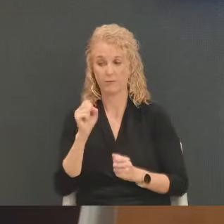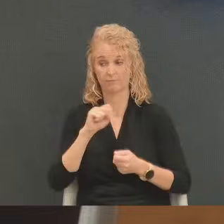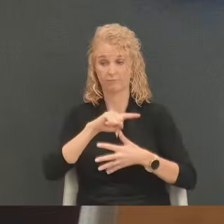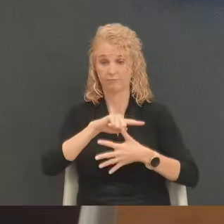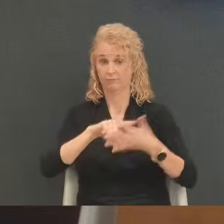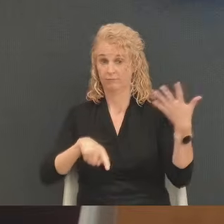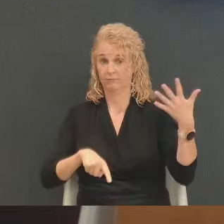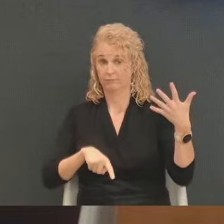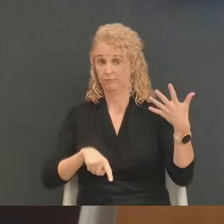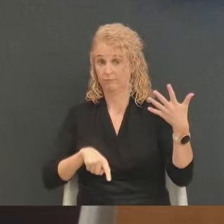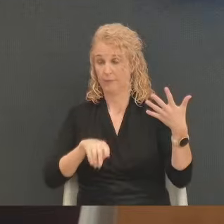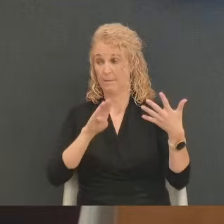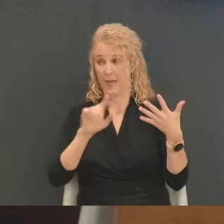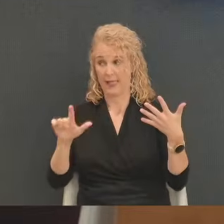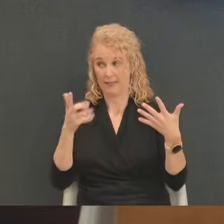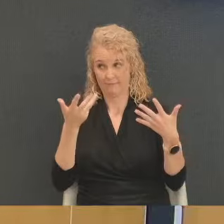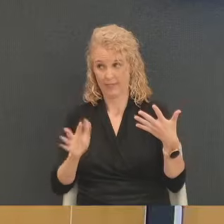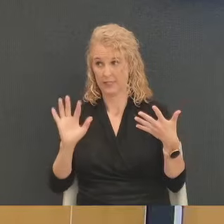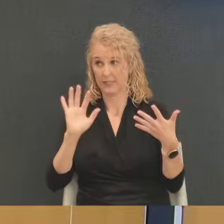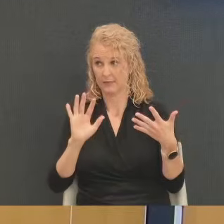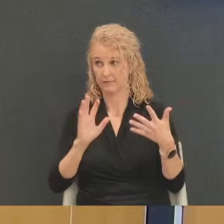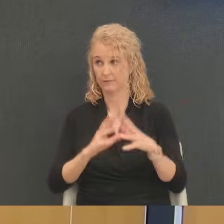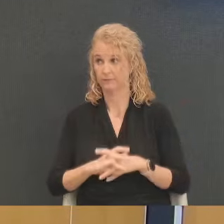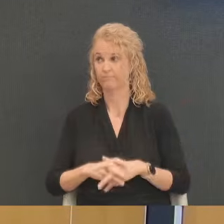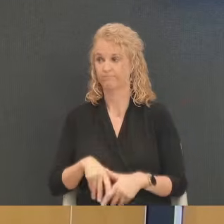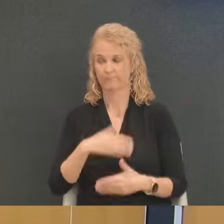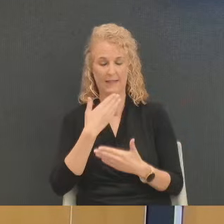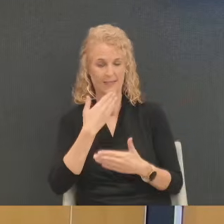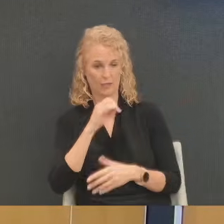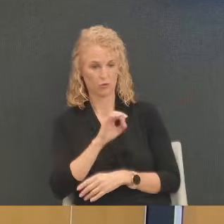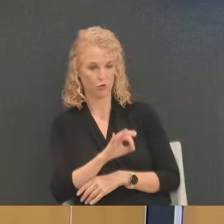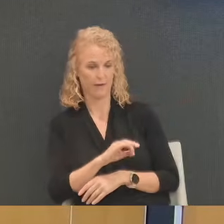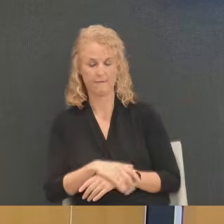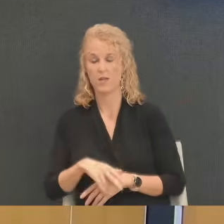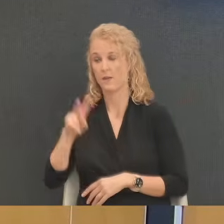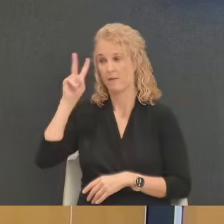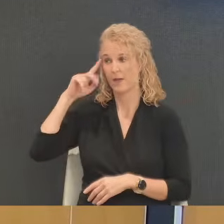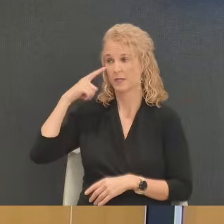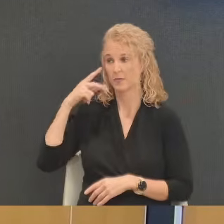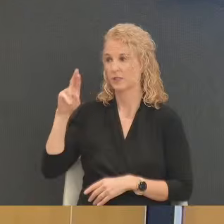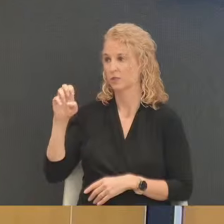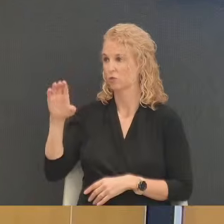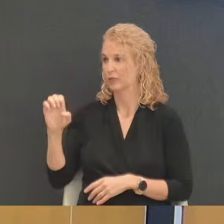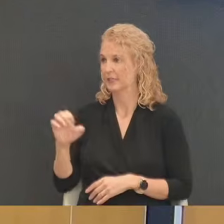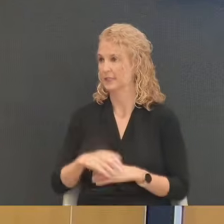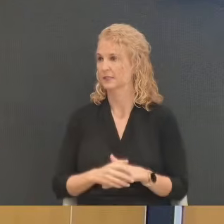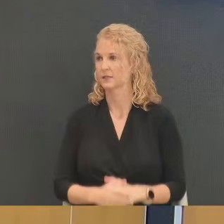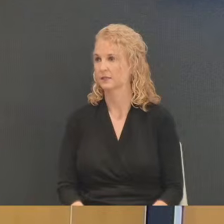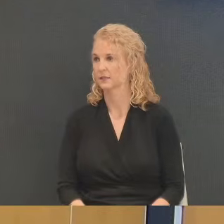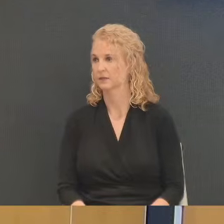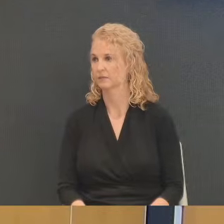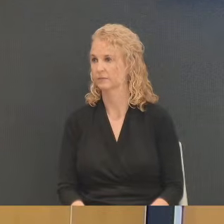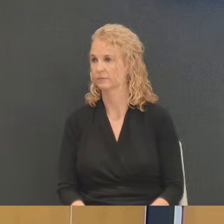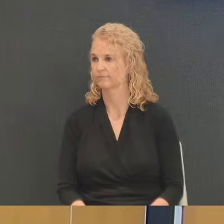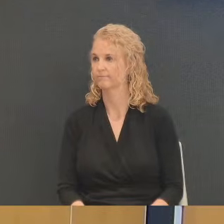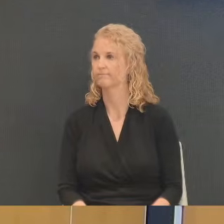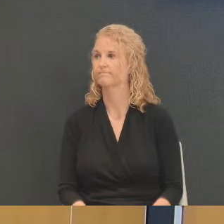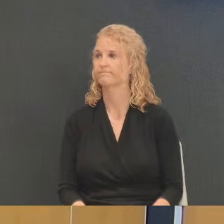buy items. Happy to answer any questions. Thanks Jeff. Vice President Reece, any questions? yes. U